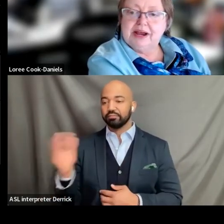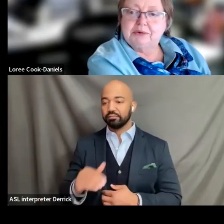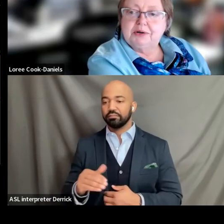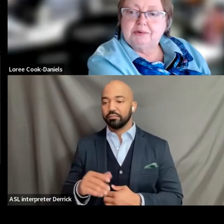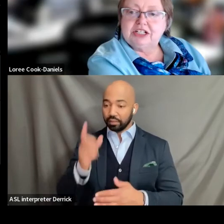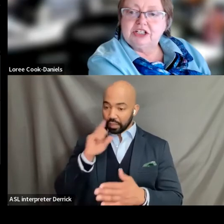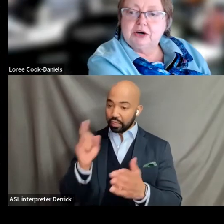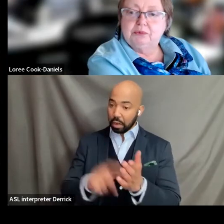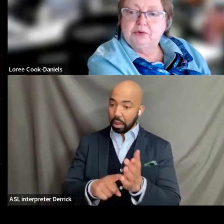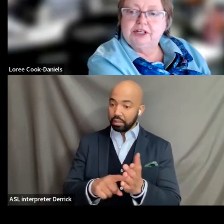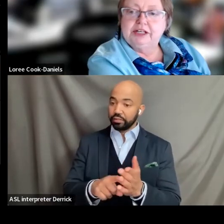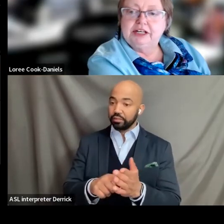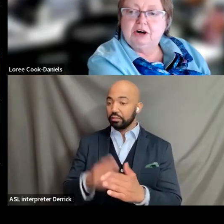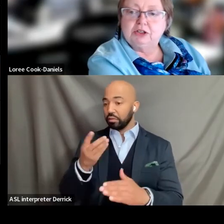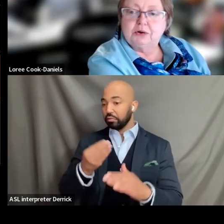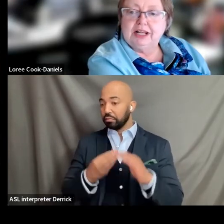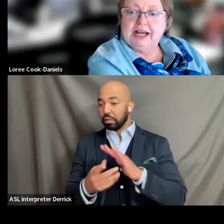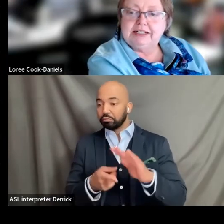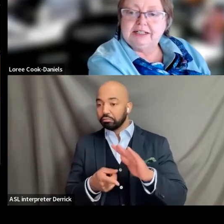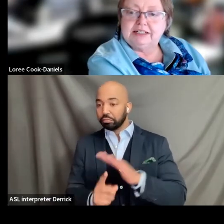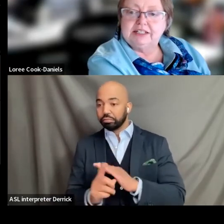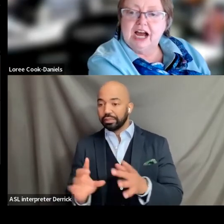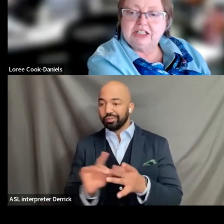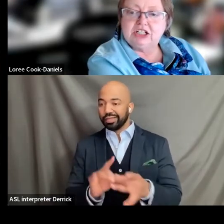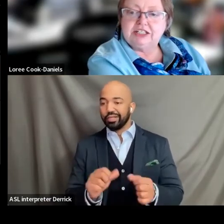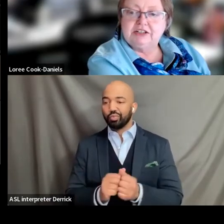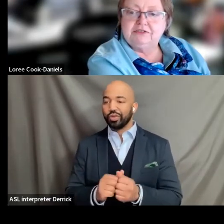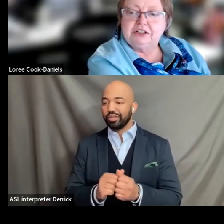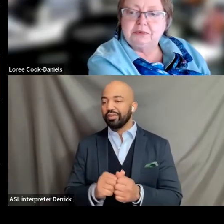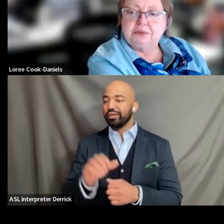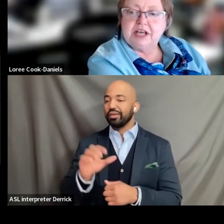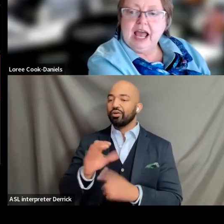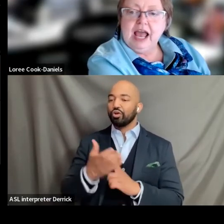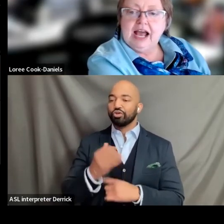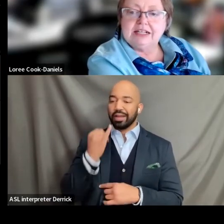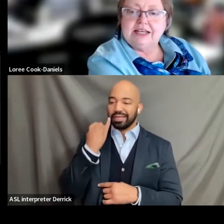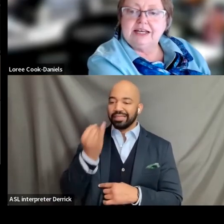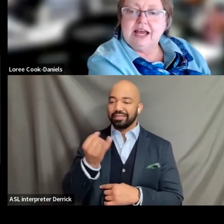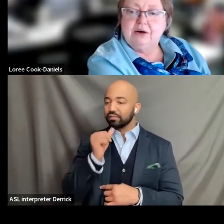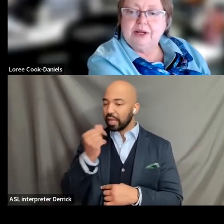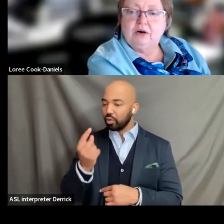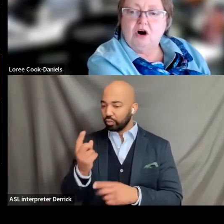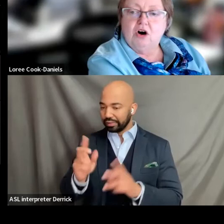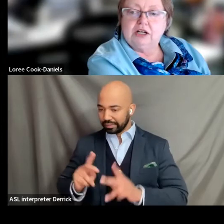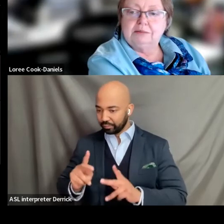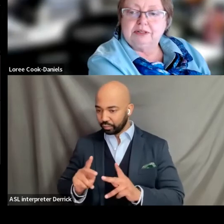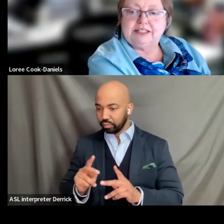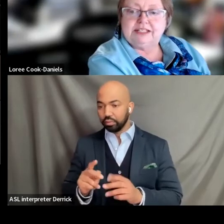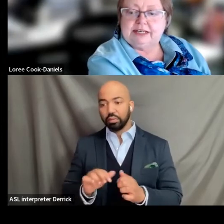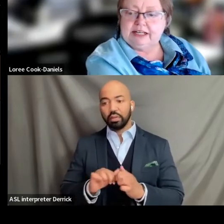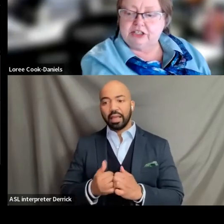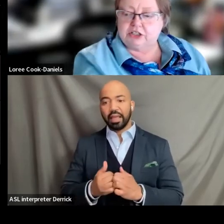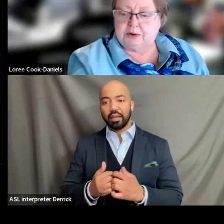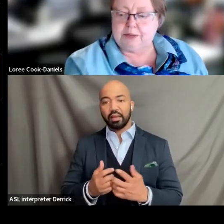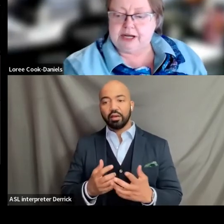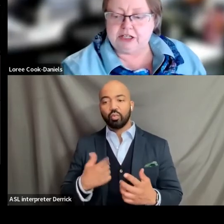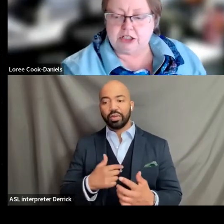Acknowledging that microaggressions are rooted in cultural ideas, not just individuals. Asking how we are all complicit in discrimination.